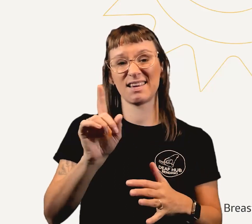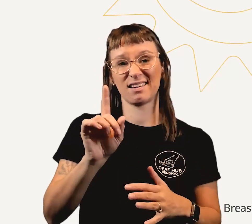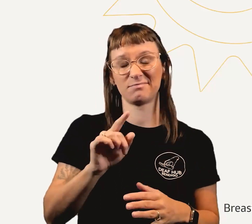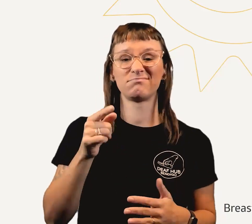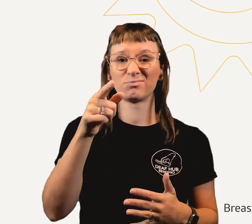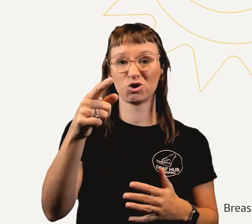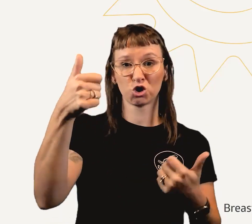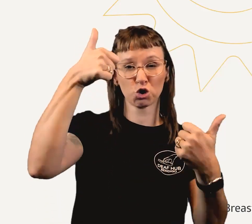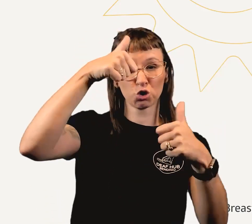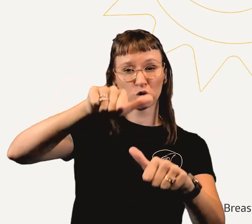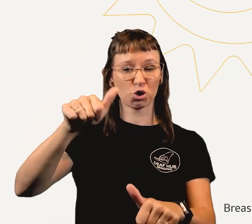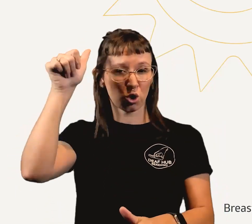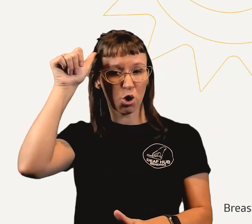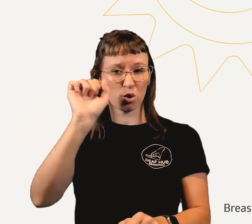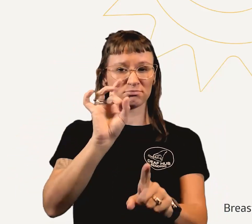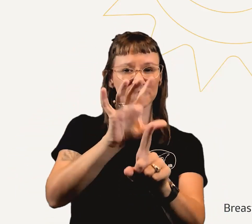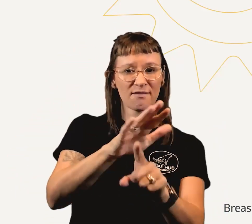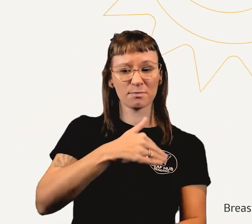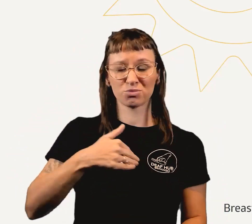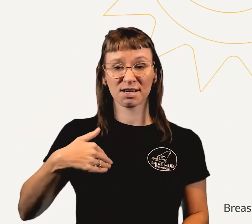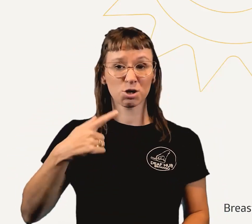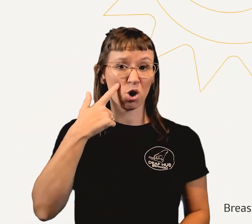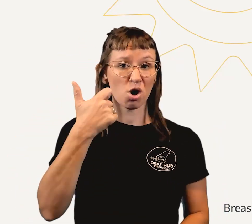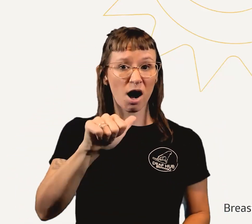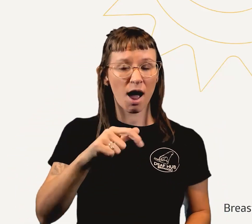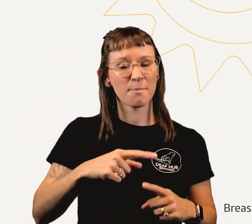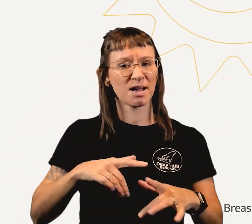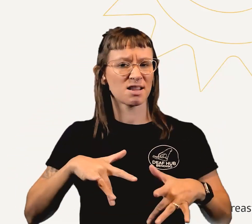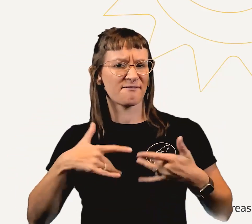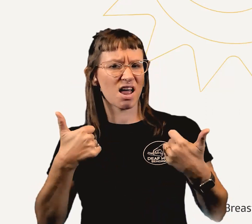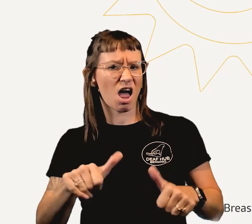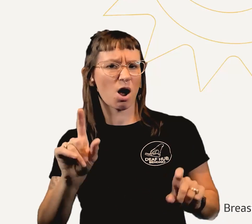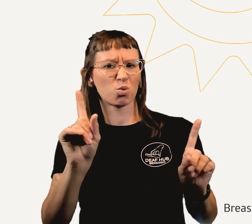There is no right or wrong way to do it. It's really about knowing what is normal for you.